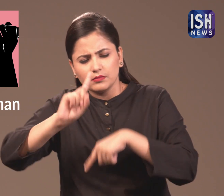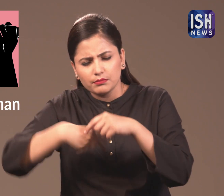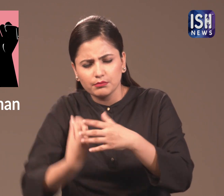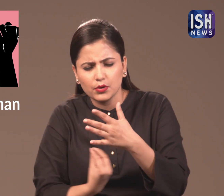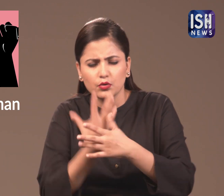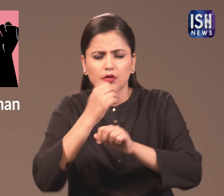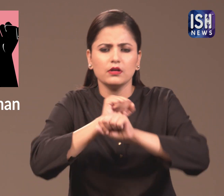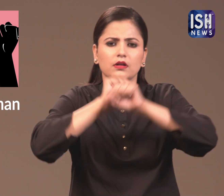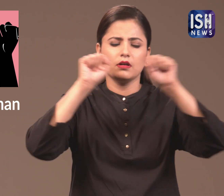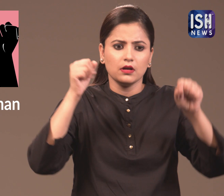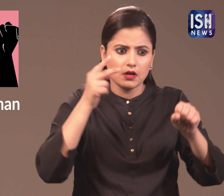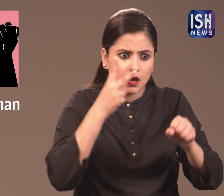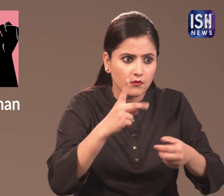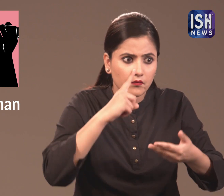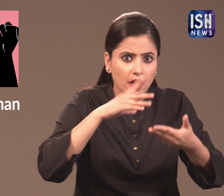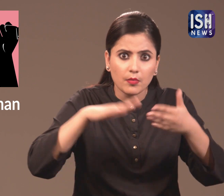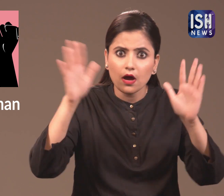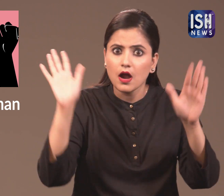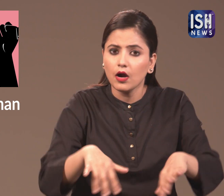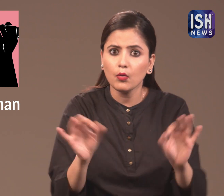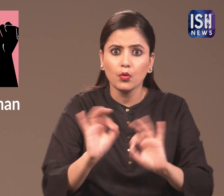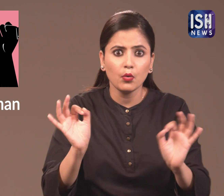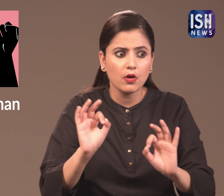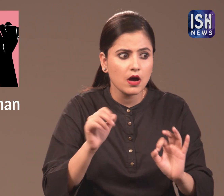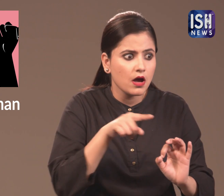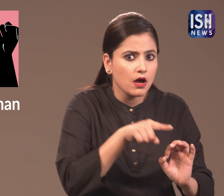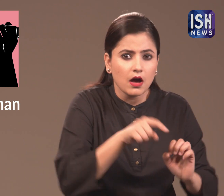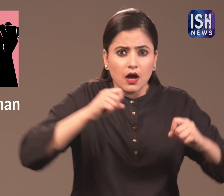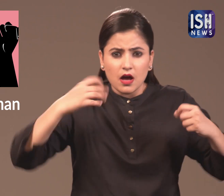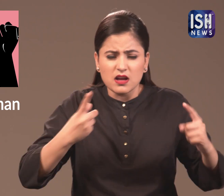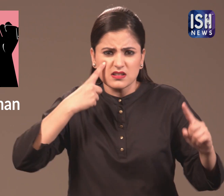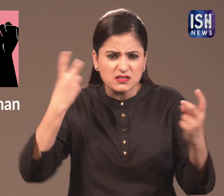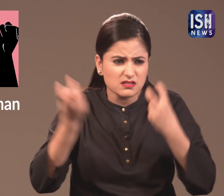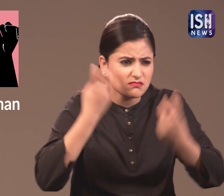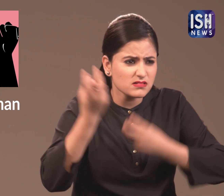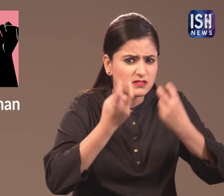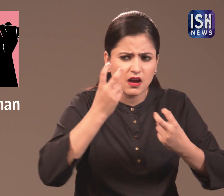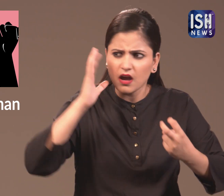Next day morning when he woke up he saw that she had not returned home. He immediately started looking for her.